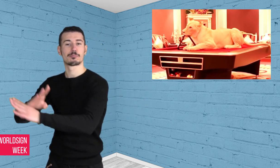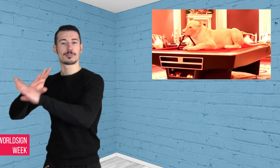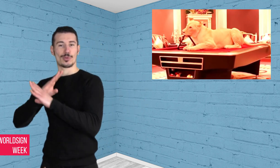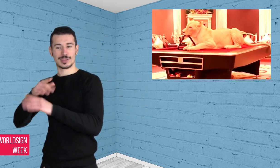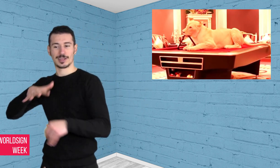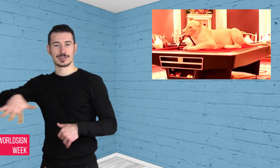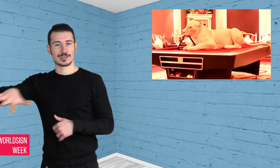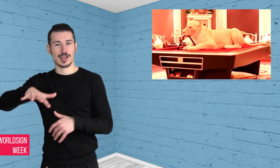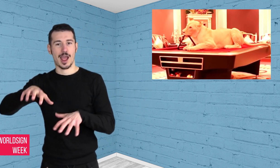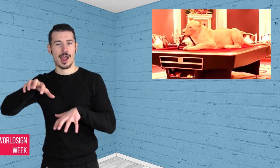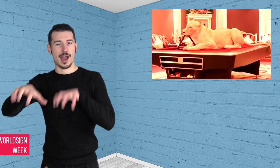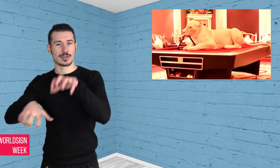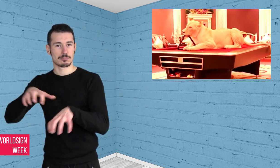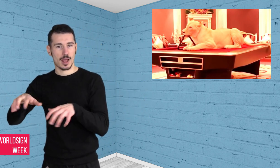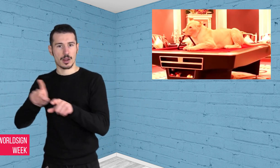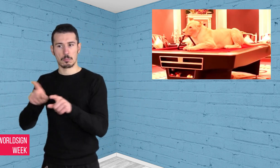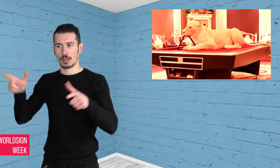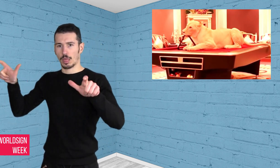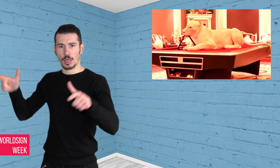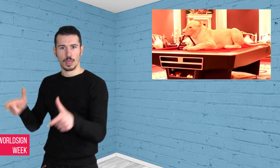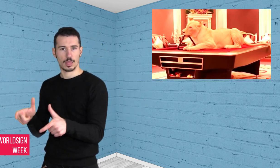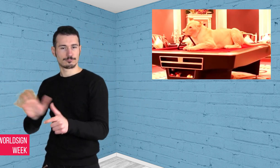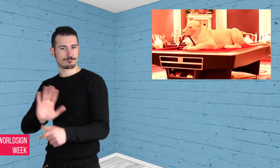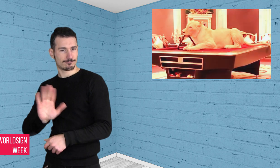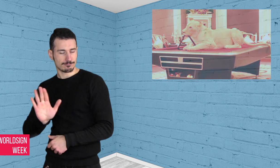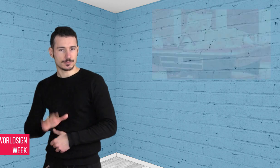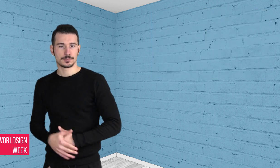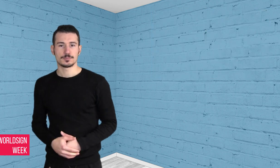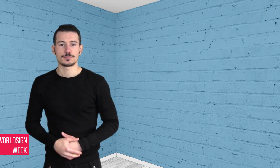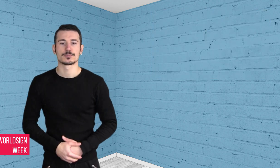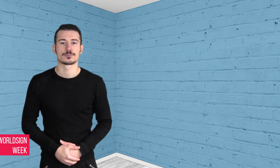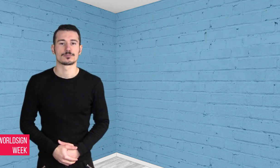the animals from extinction.